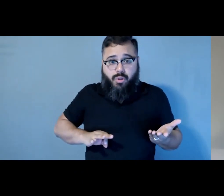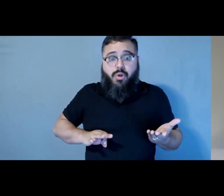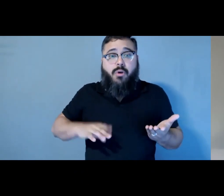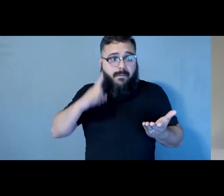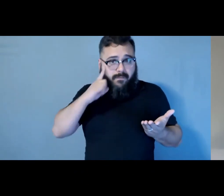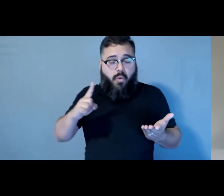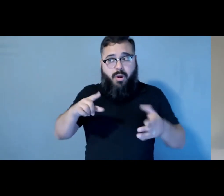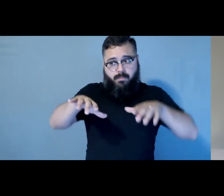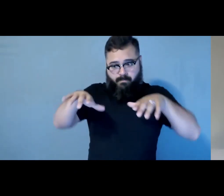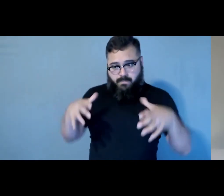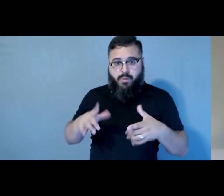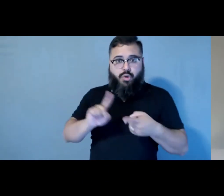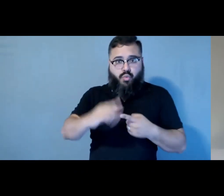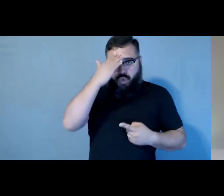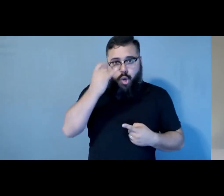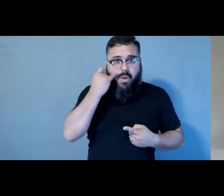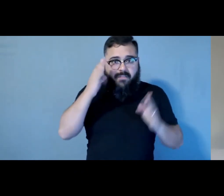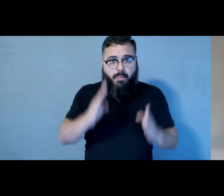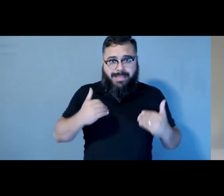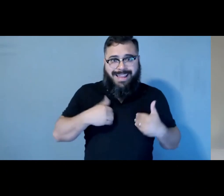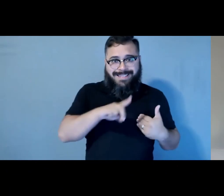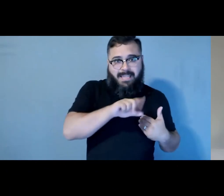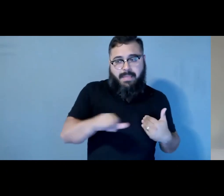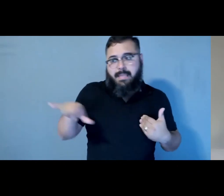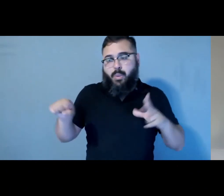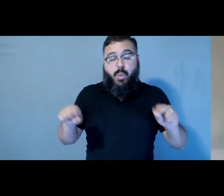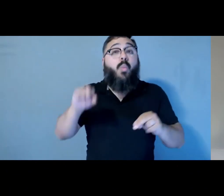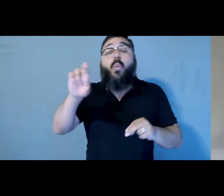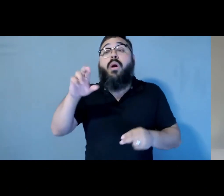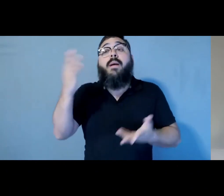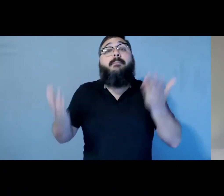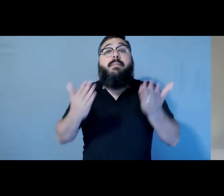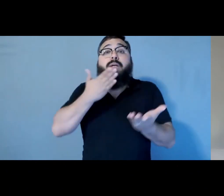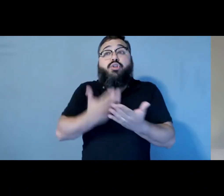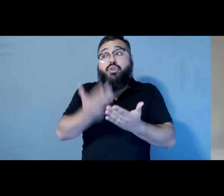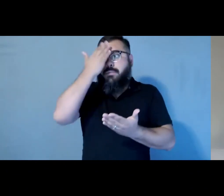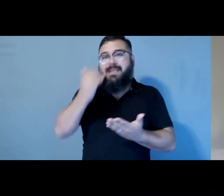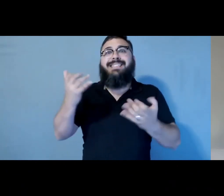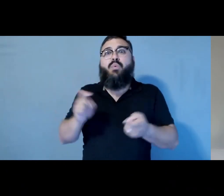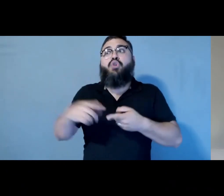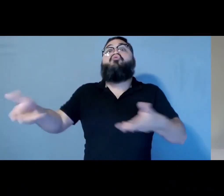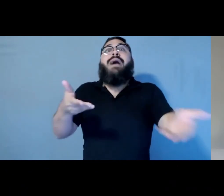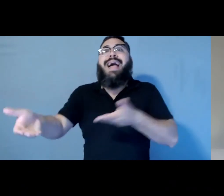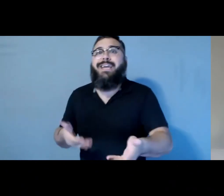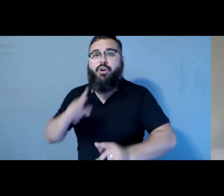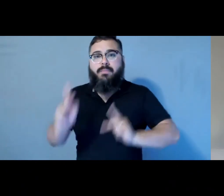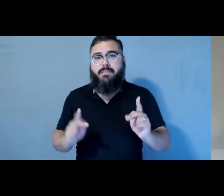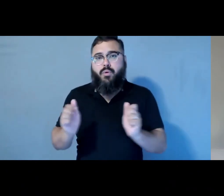to know whether or not somebody has a disability, or maybe it's good because they are looking to hire people with disabilities. So I think that there are times,